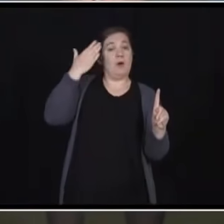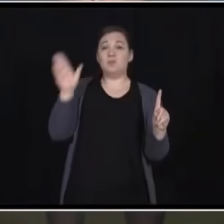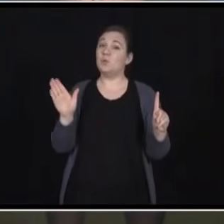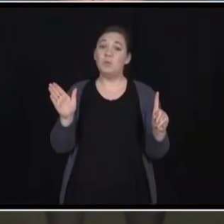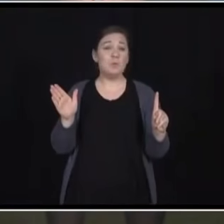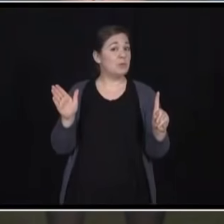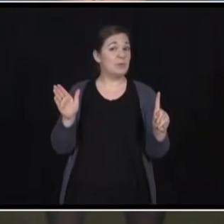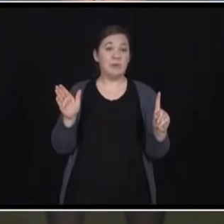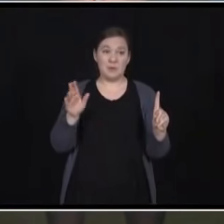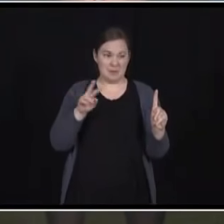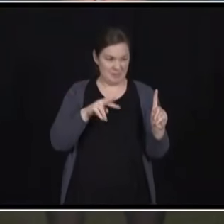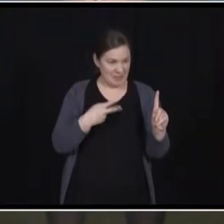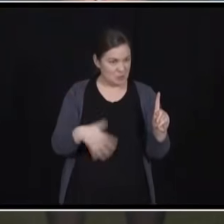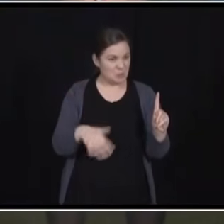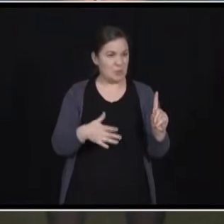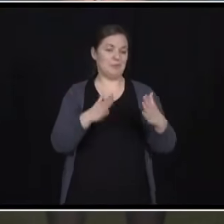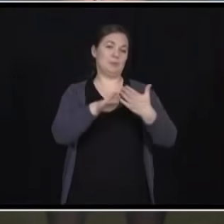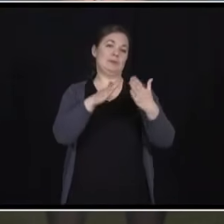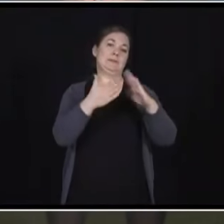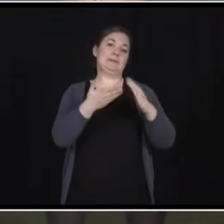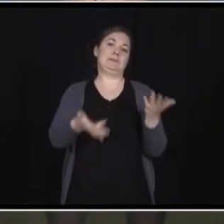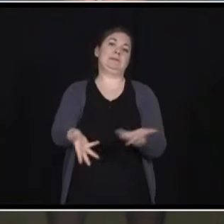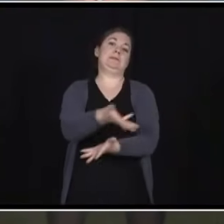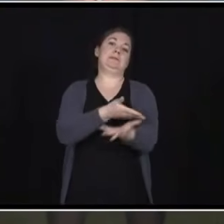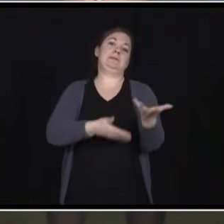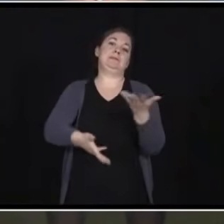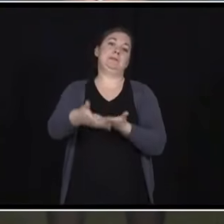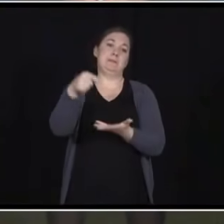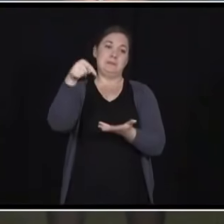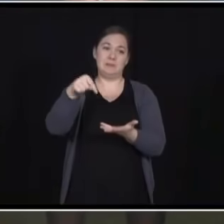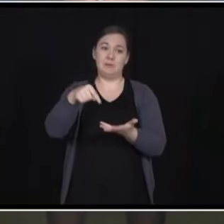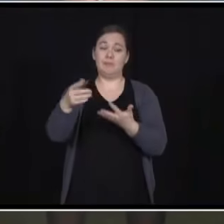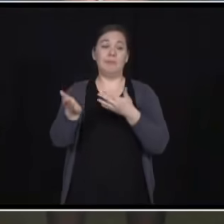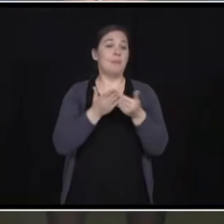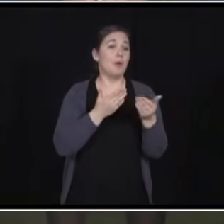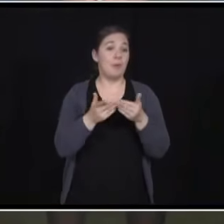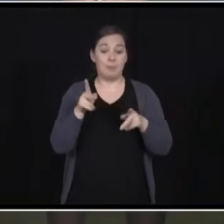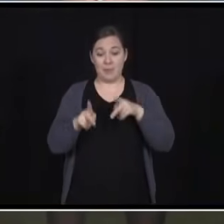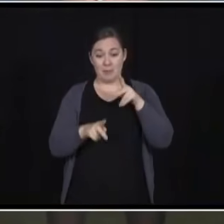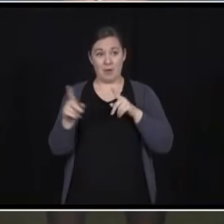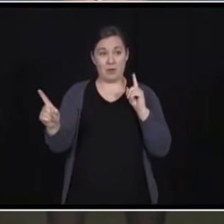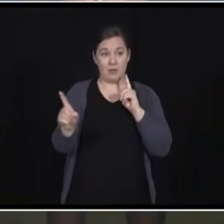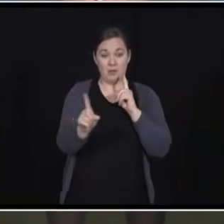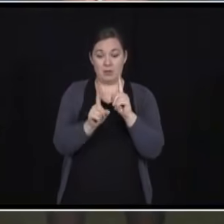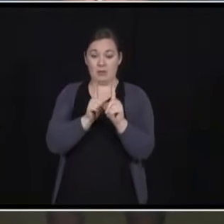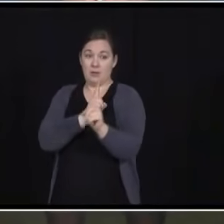it at least 30 cases where they acquired it. That is evidence of widespread community transmission.